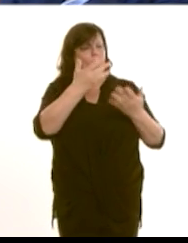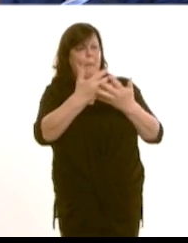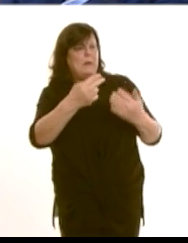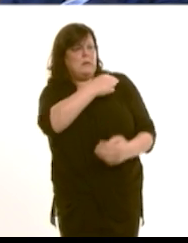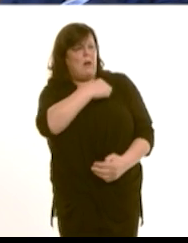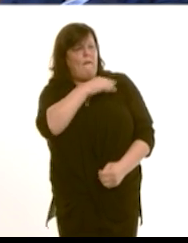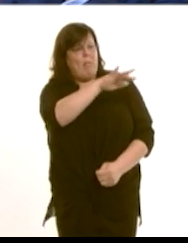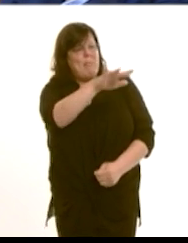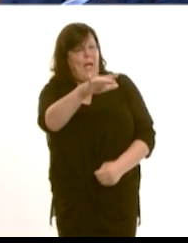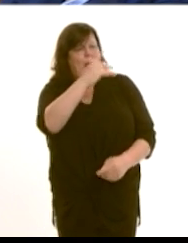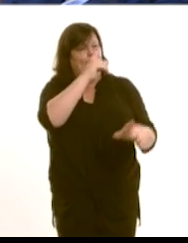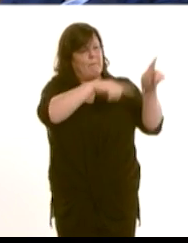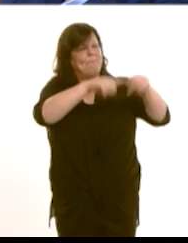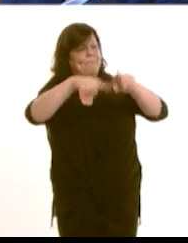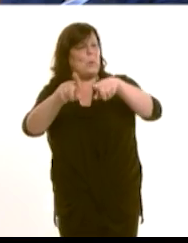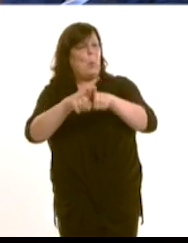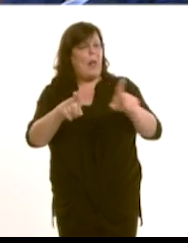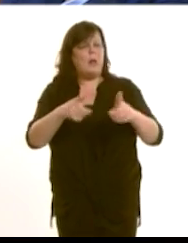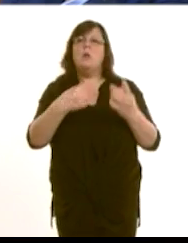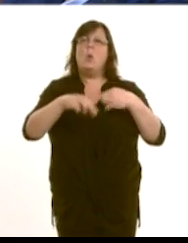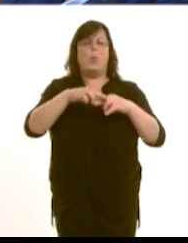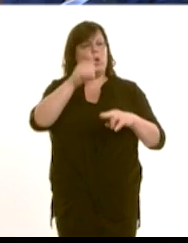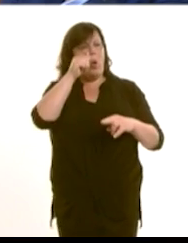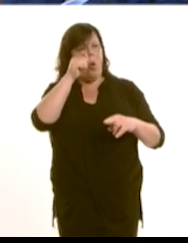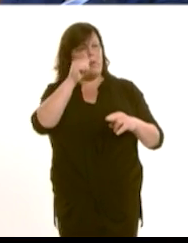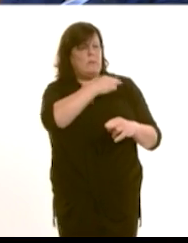To support the development of our workforce, we have announced an £85 million-package